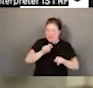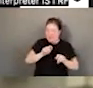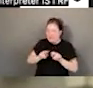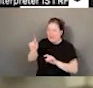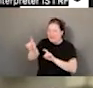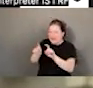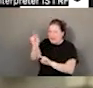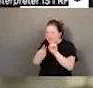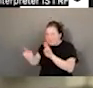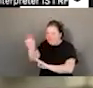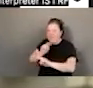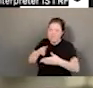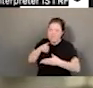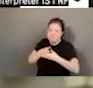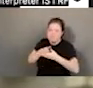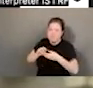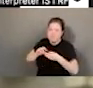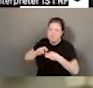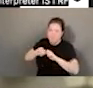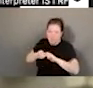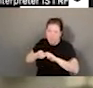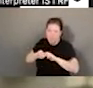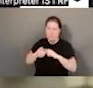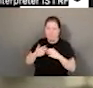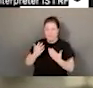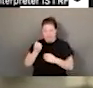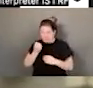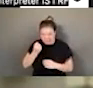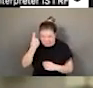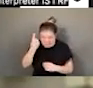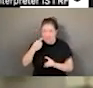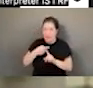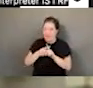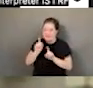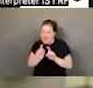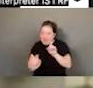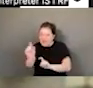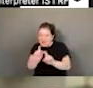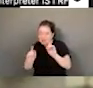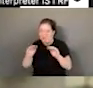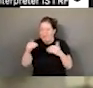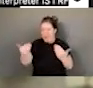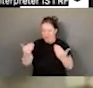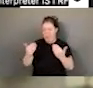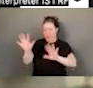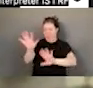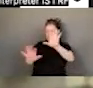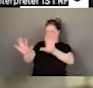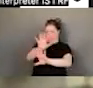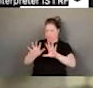both when it comes to understanding but also navigation. And even though we worked with structure